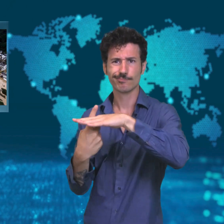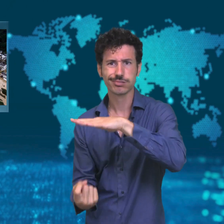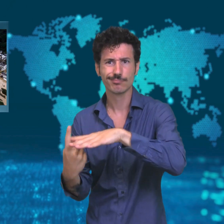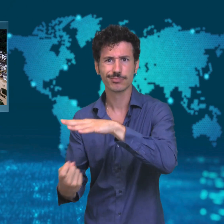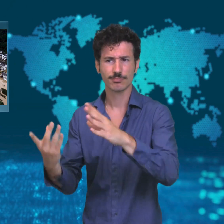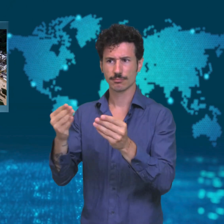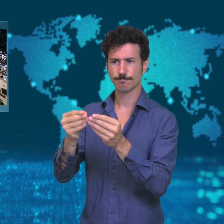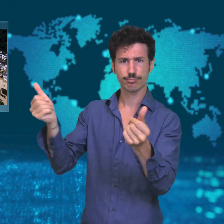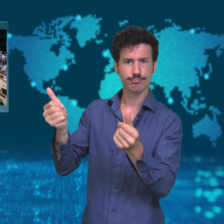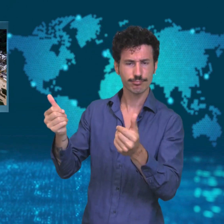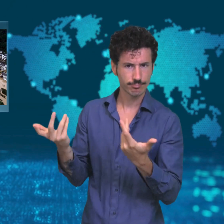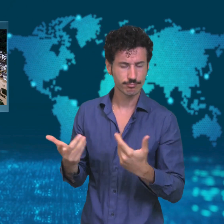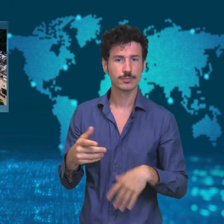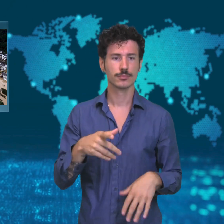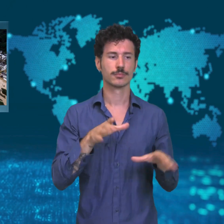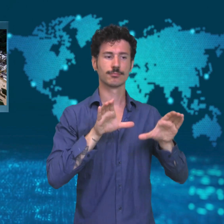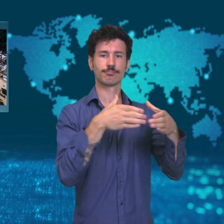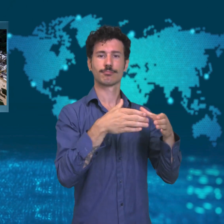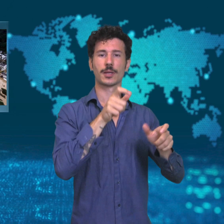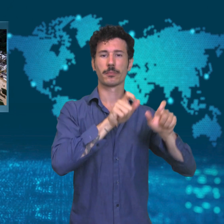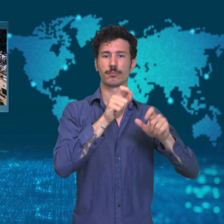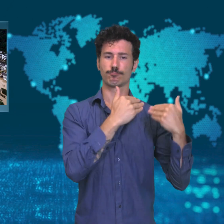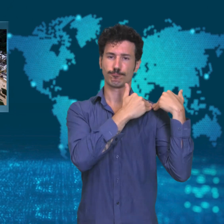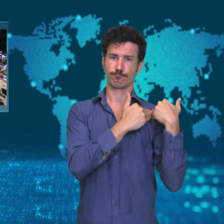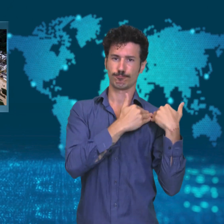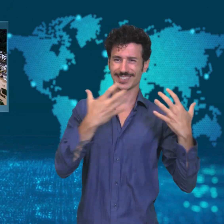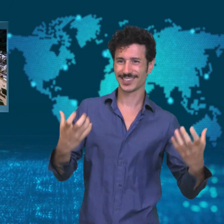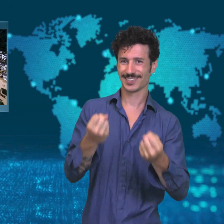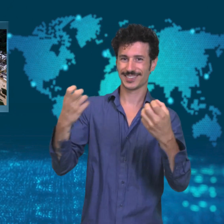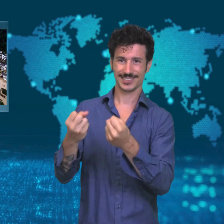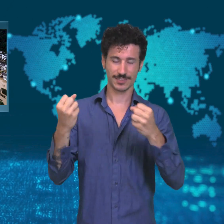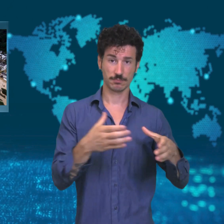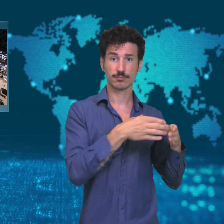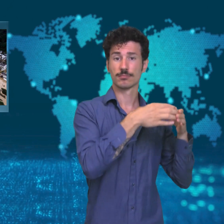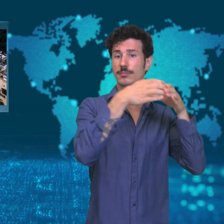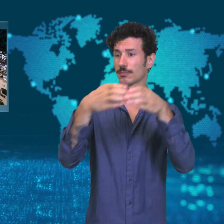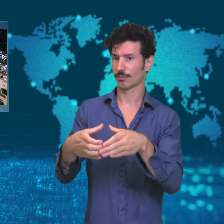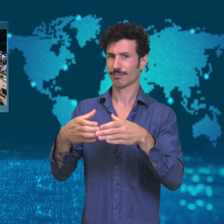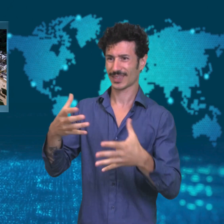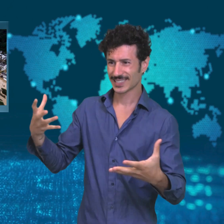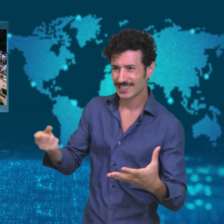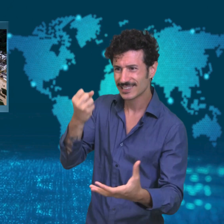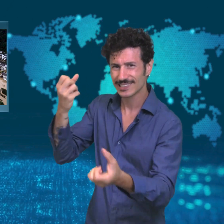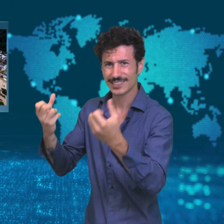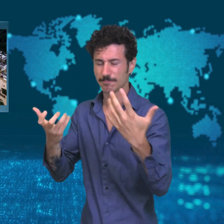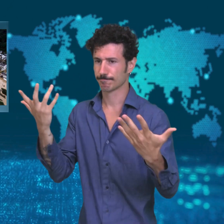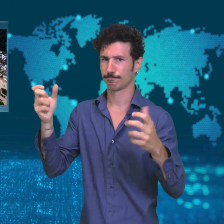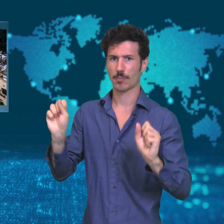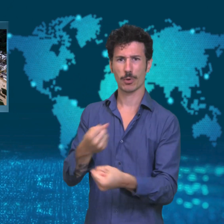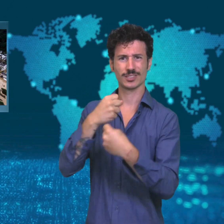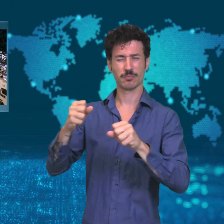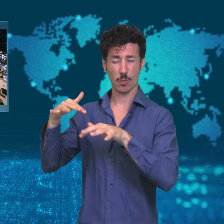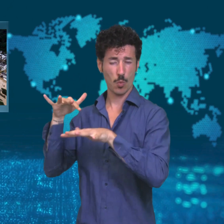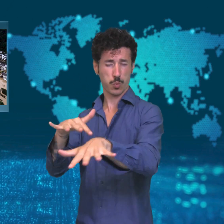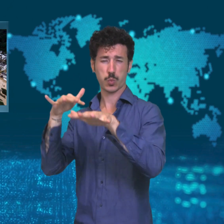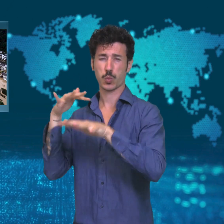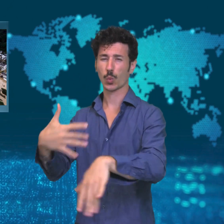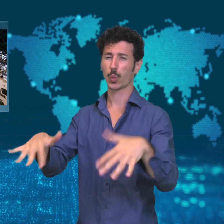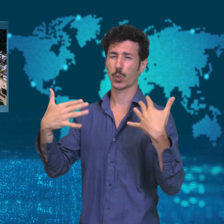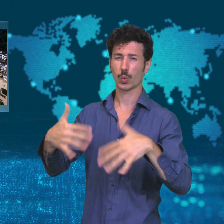In Nepal, at least ten people were killed and thirty went missing.